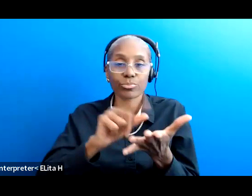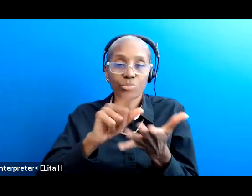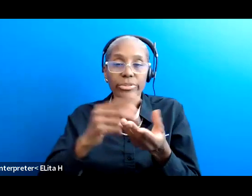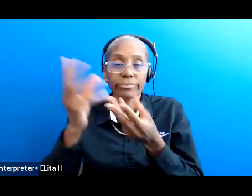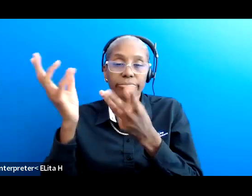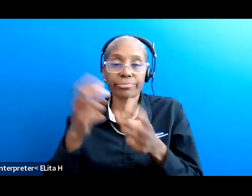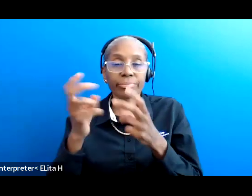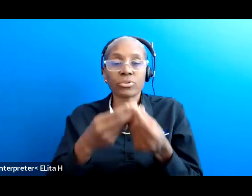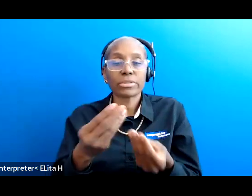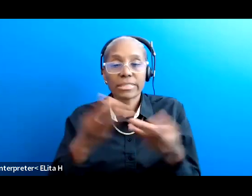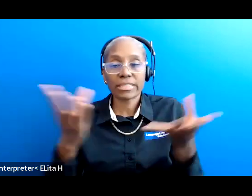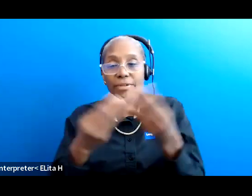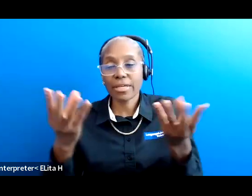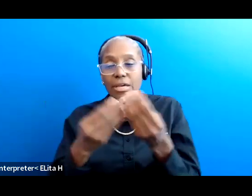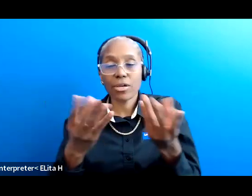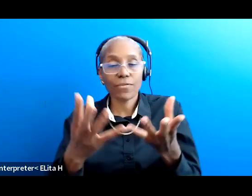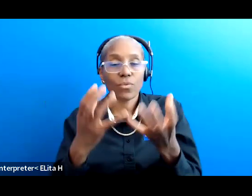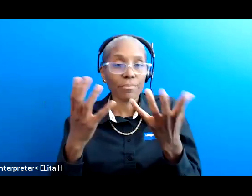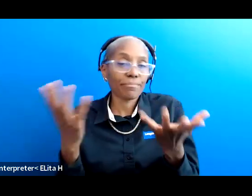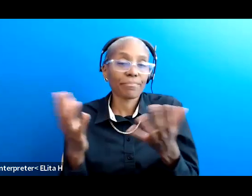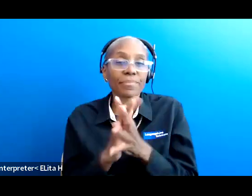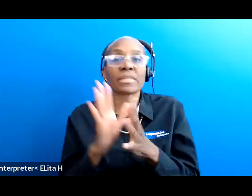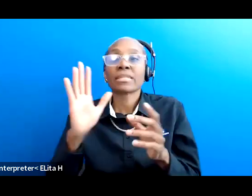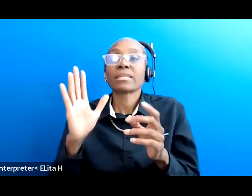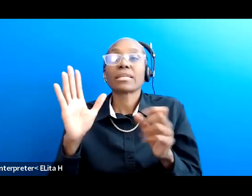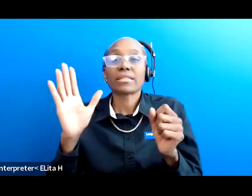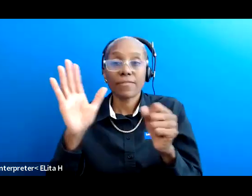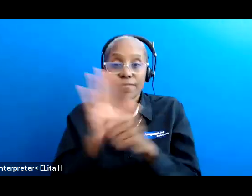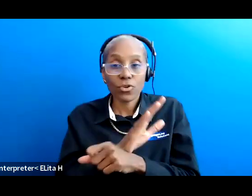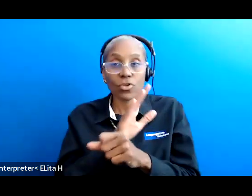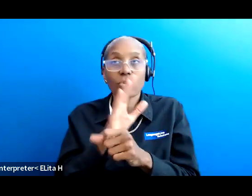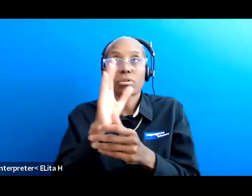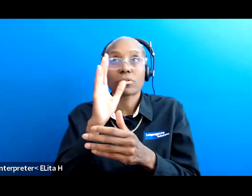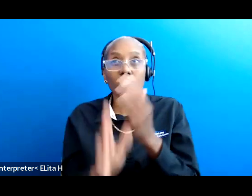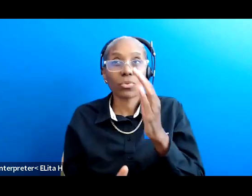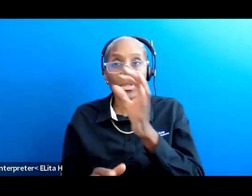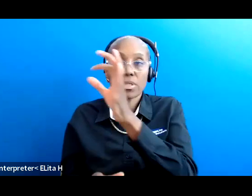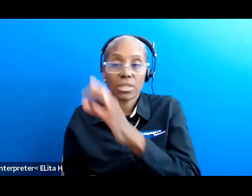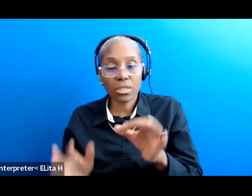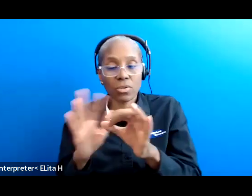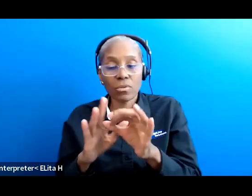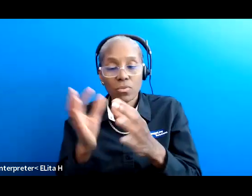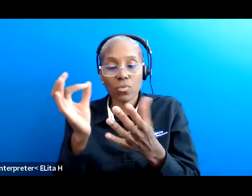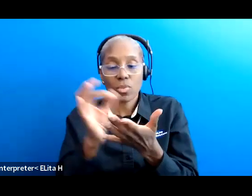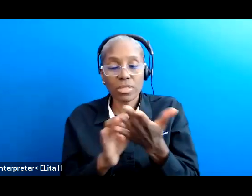You can hand out as many as you want. It's folded up. It comes out to be about the size of a dollar bill if you decide to fold it.